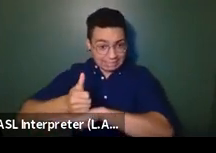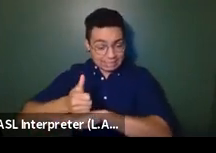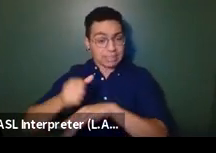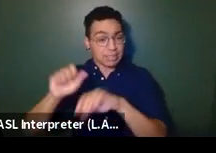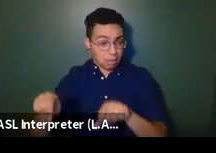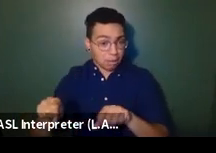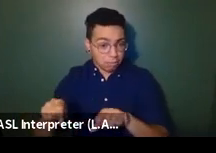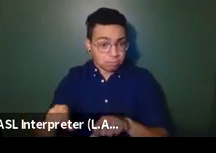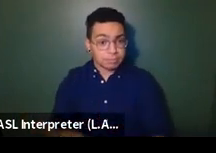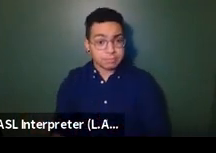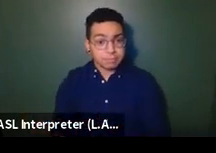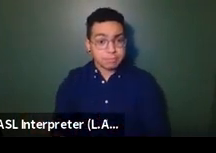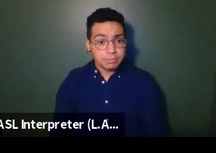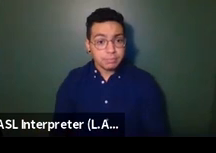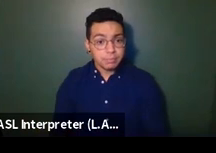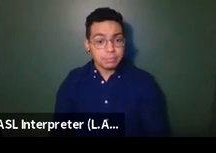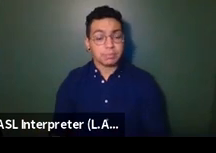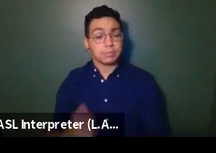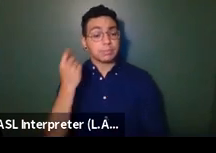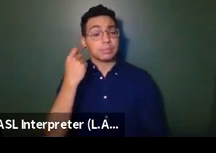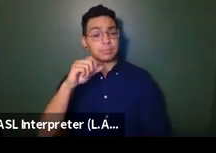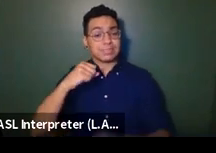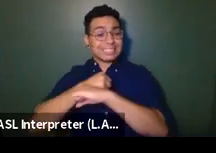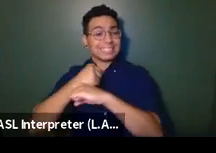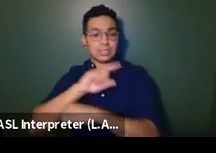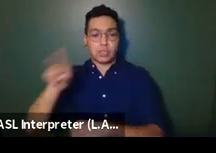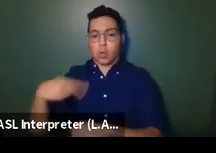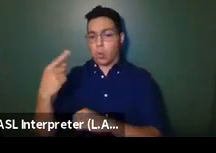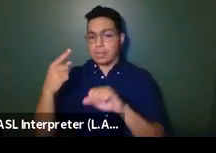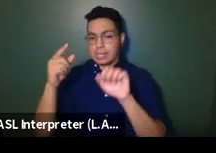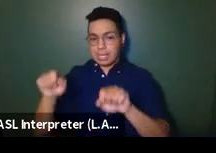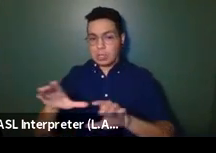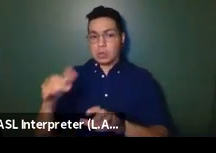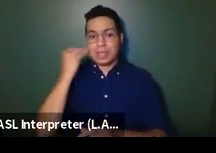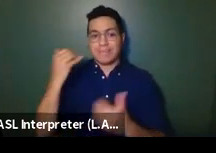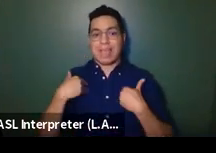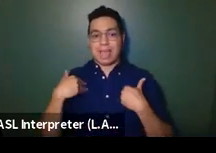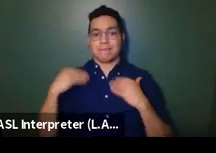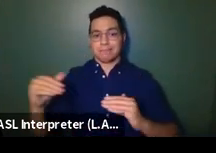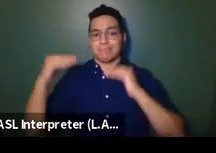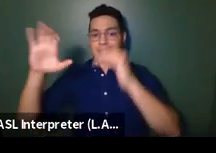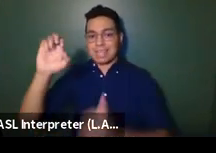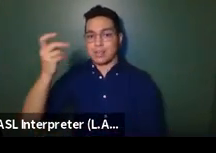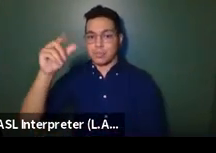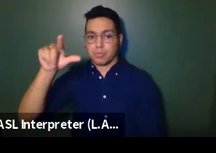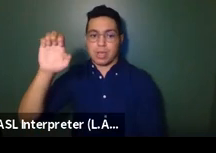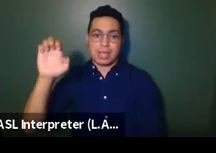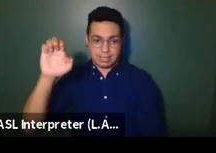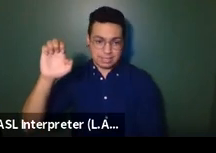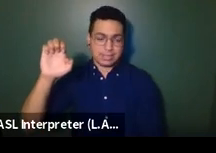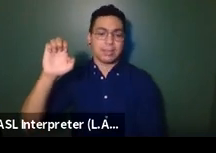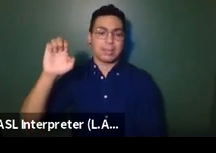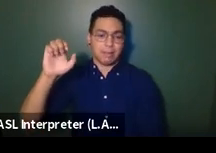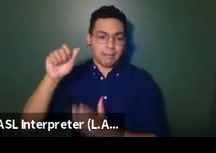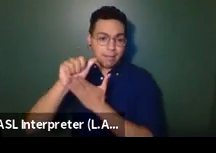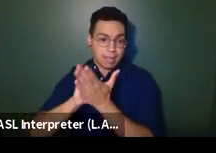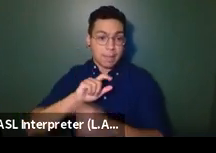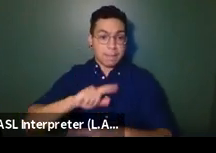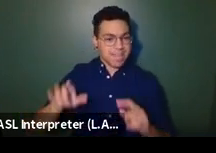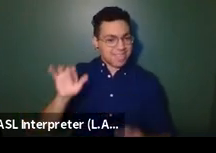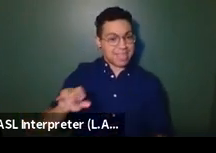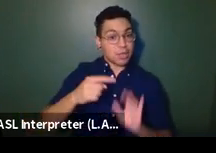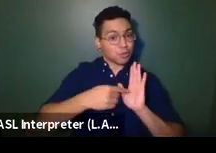ESD 189 - Amy Colburn: It was statistics are only available if you have the enterprise account. But this does show statistics to students, which I haven't played with a lot. So, um,